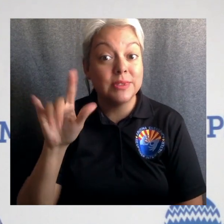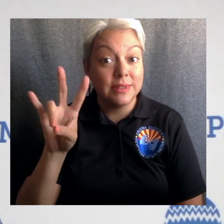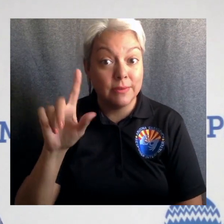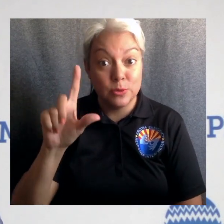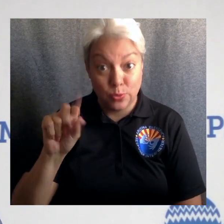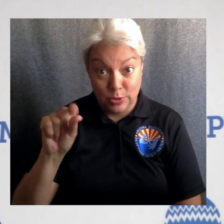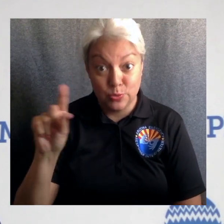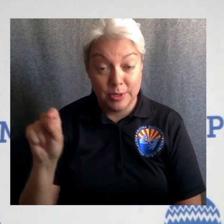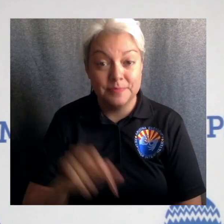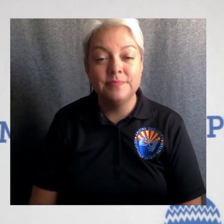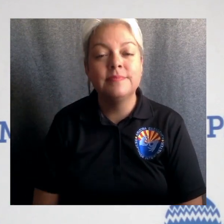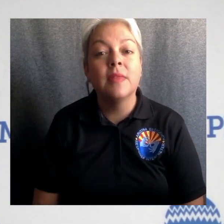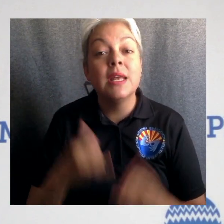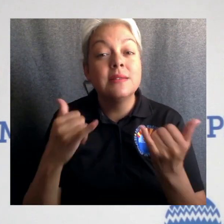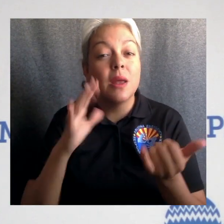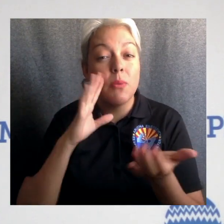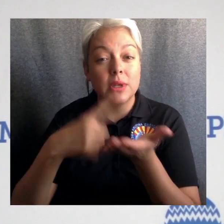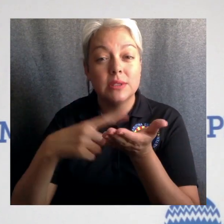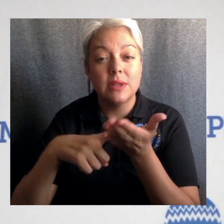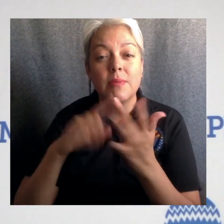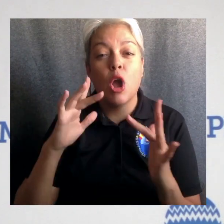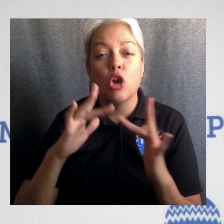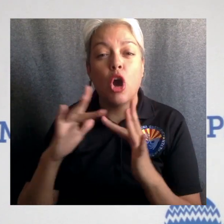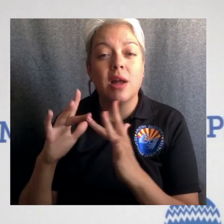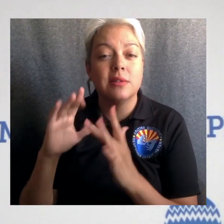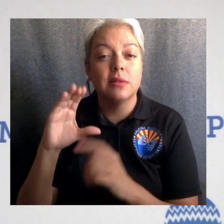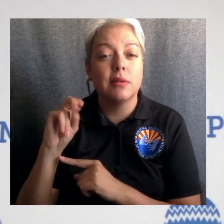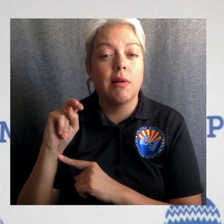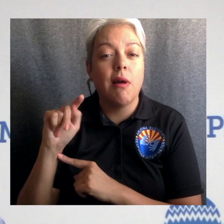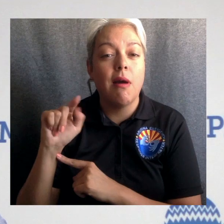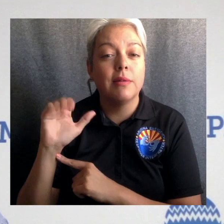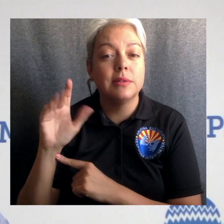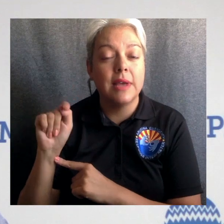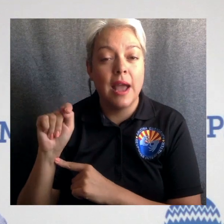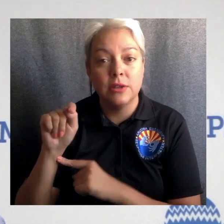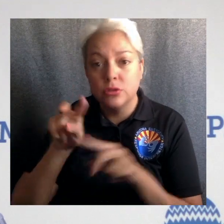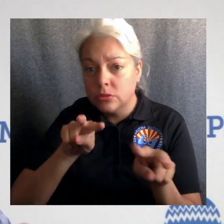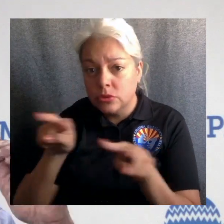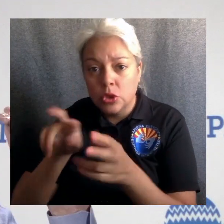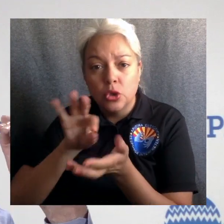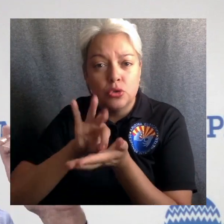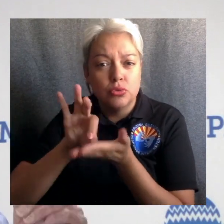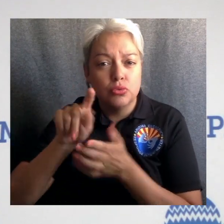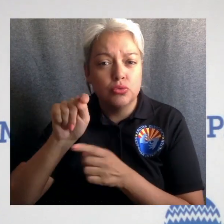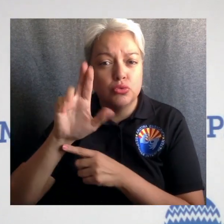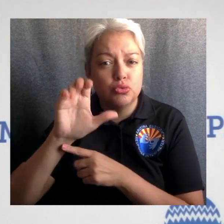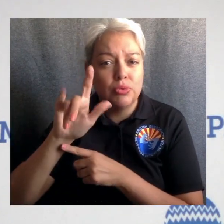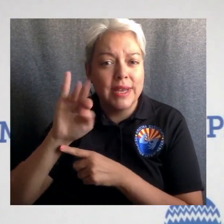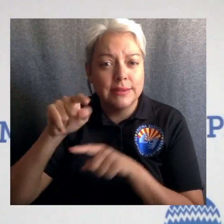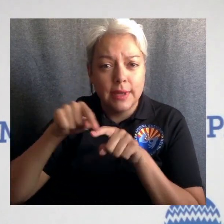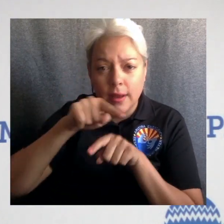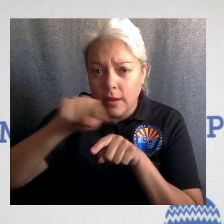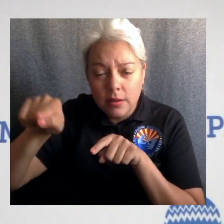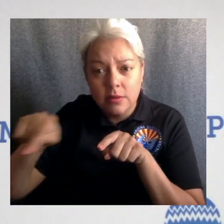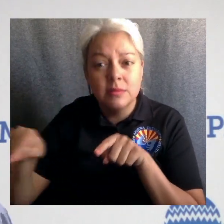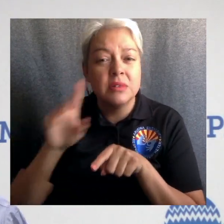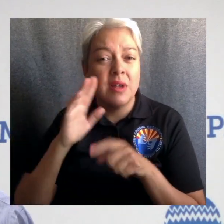Let’s talk contact tracing today because a lot has been made of it, really high expectations are being set.